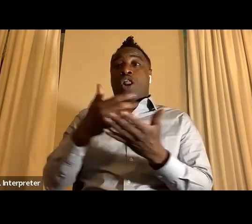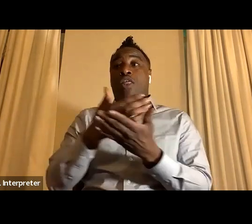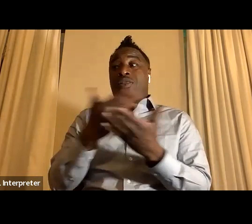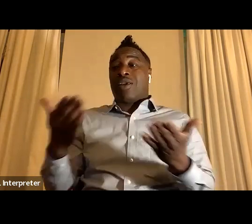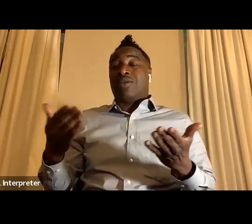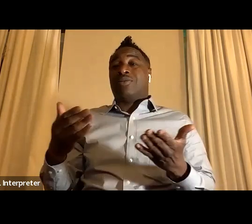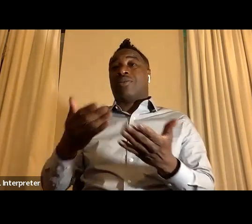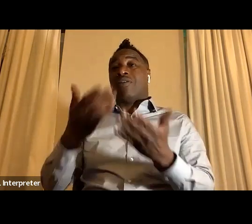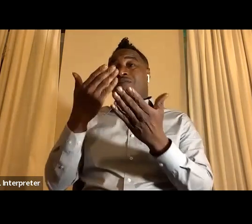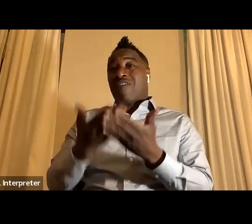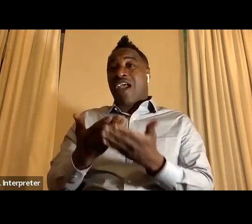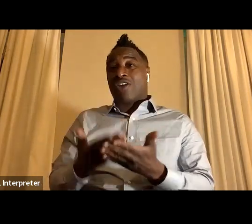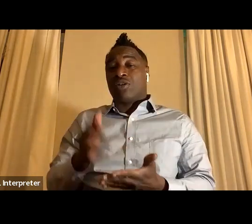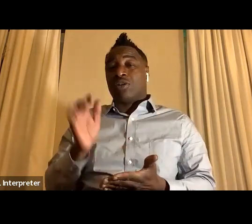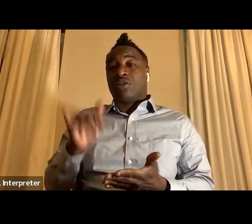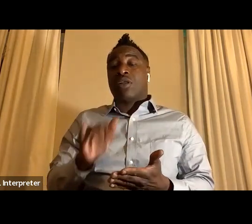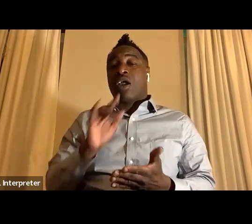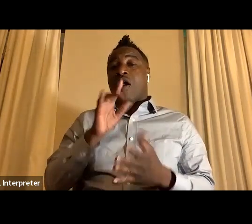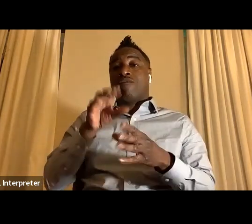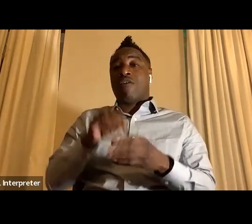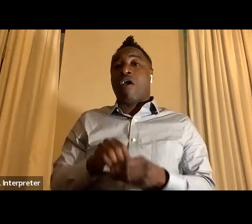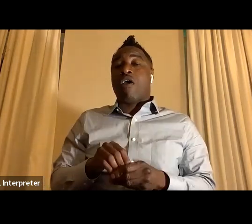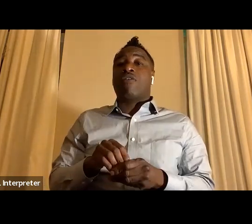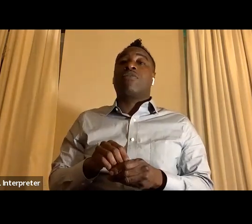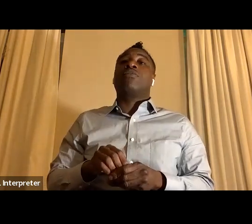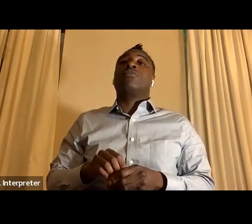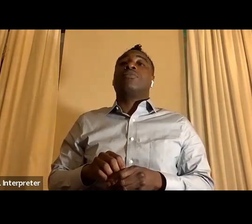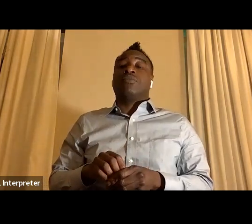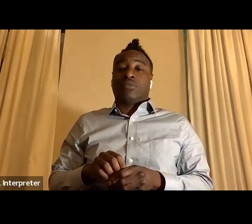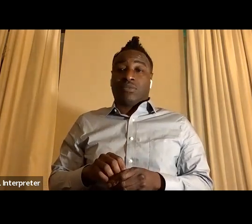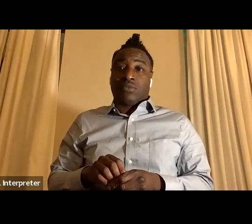that play into it and how it comes to be in different ranges of ways.